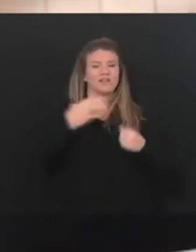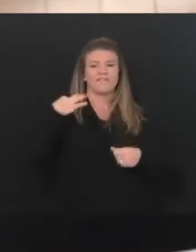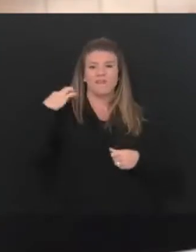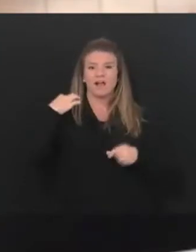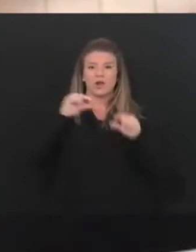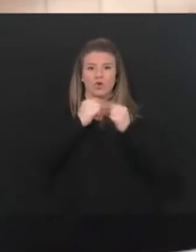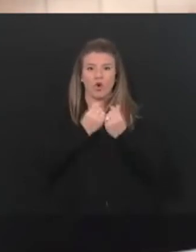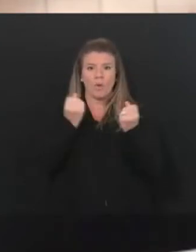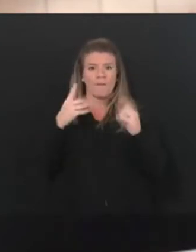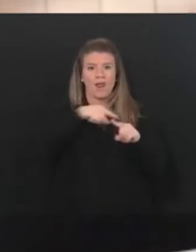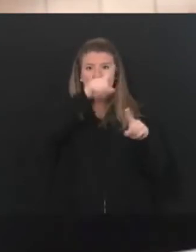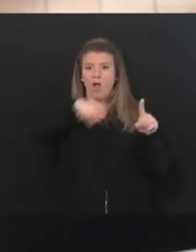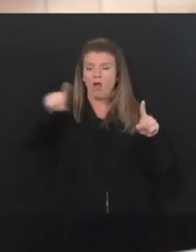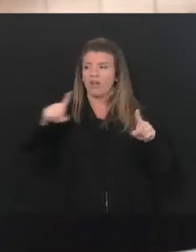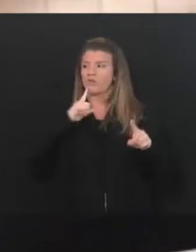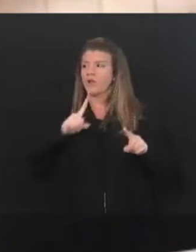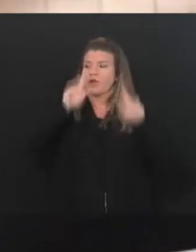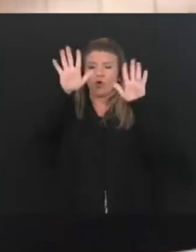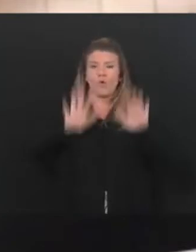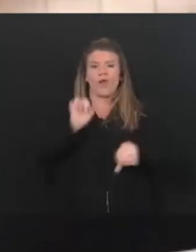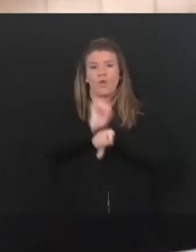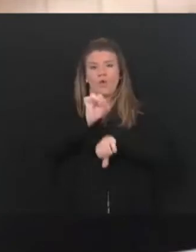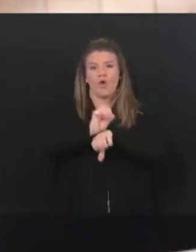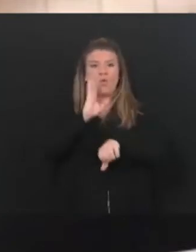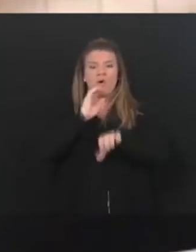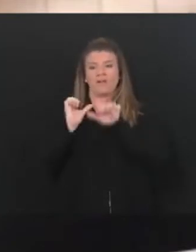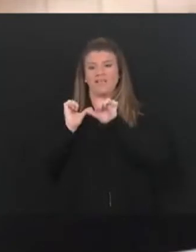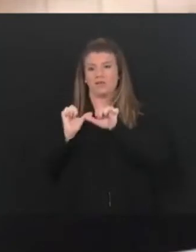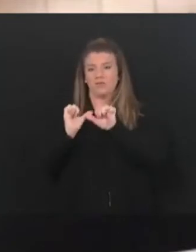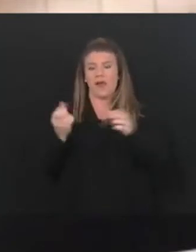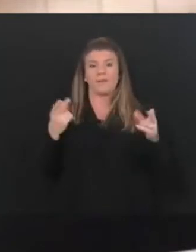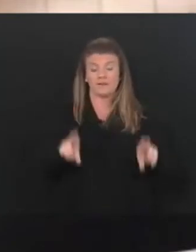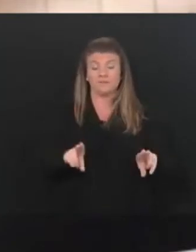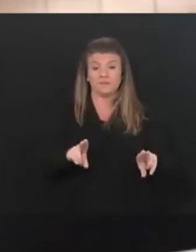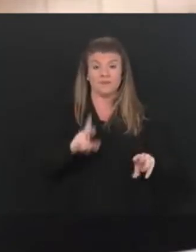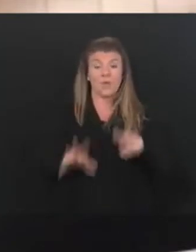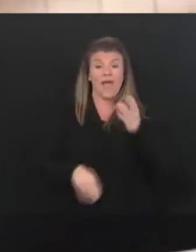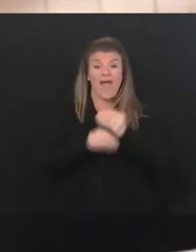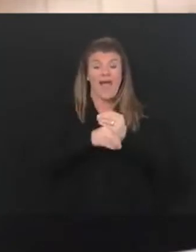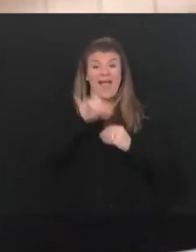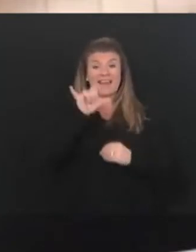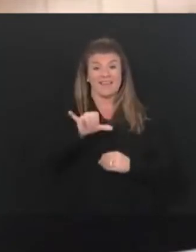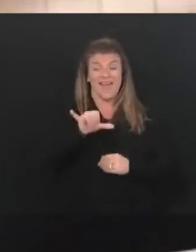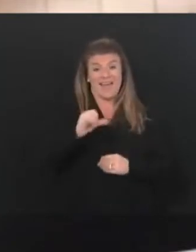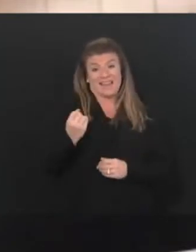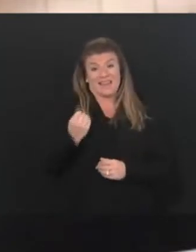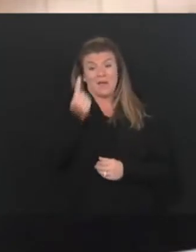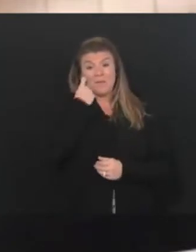PERIOD. GREAT WORK BY OUR WEST VIRGINIA TEAM ACROSS AGENCIES AND VOLUNTEER GROUPS, GREAT WORK